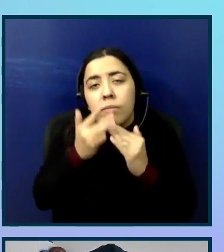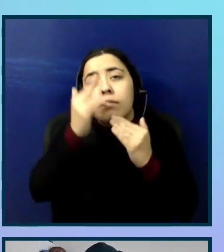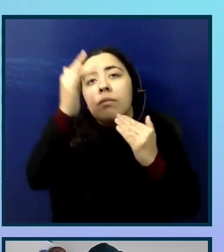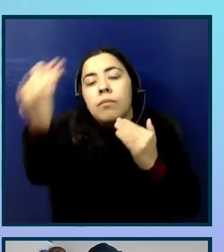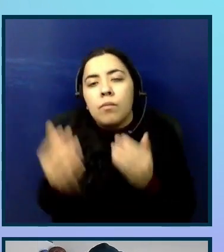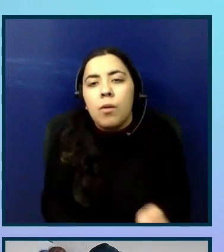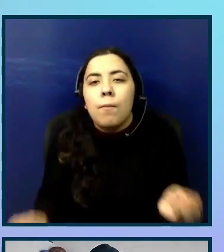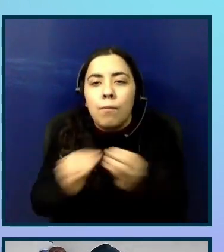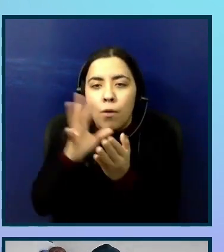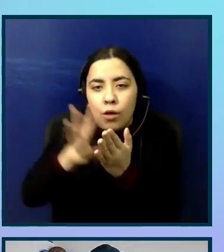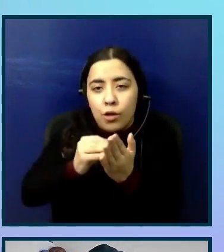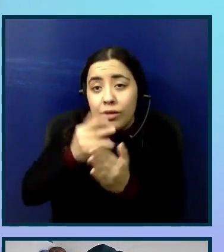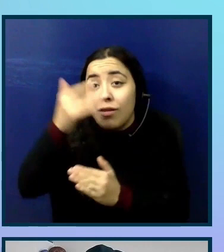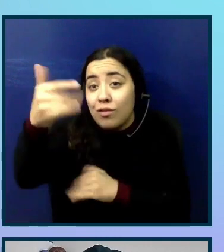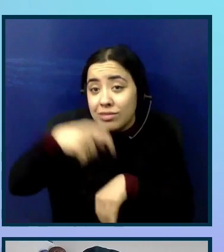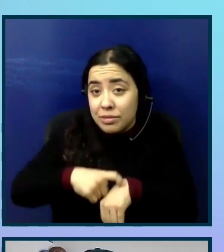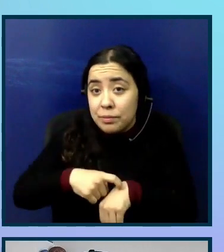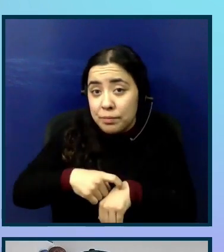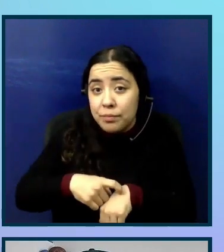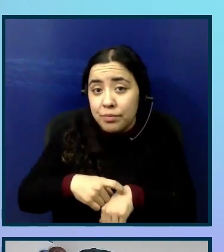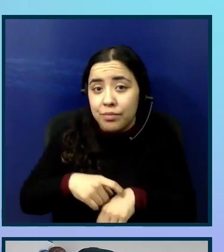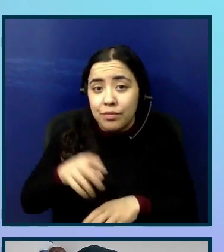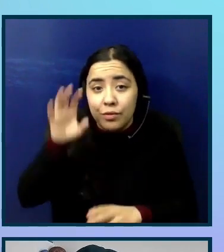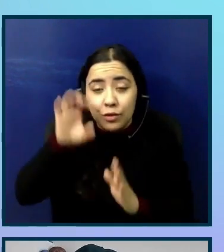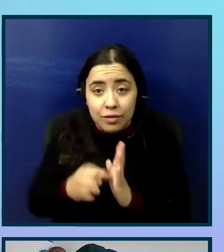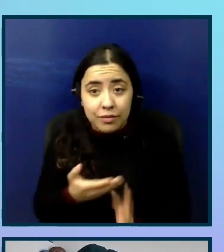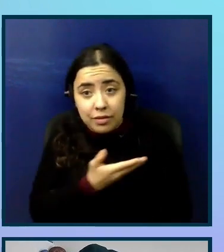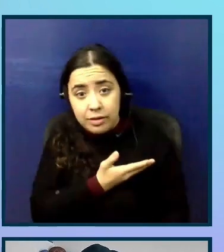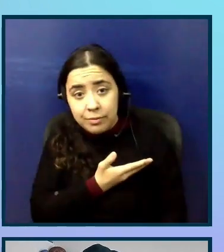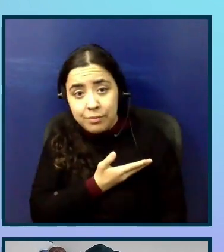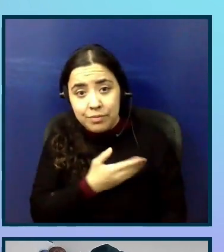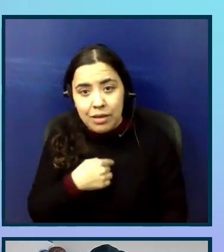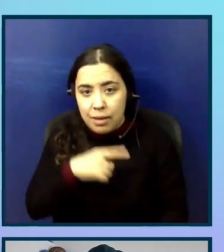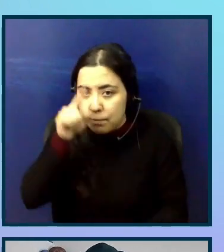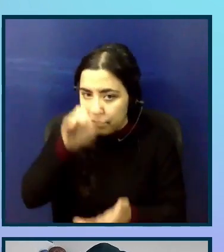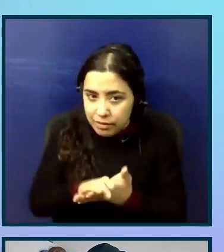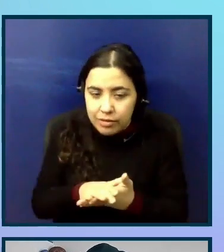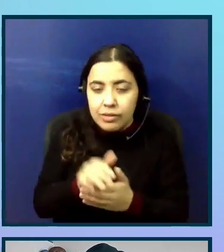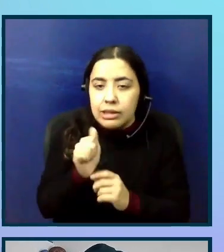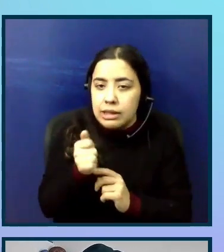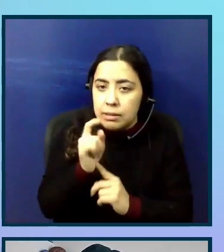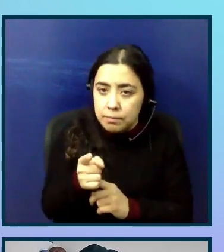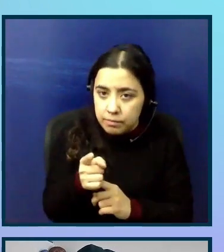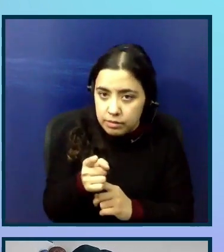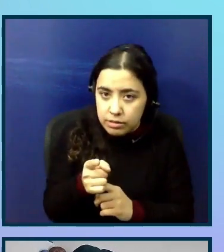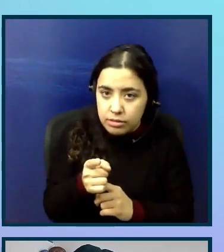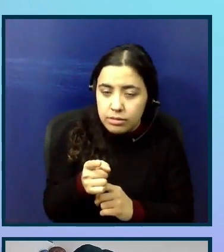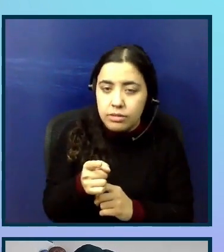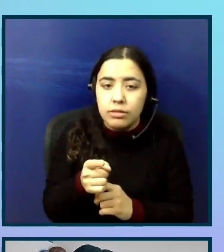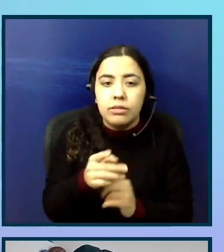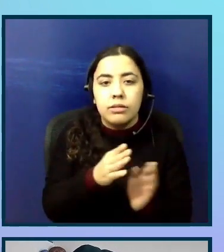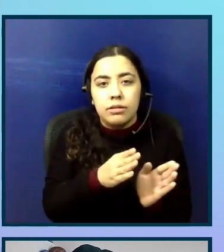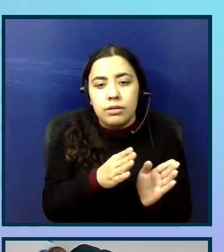Have a graphic up here. And I am a true believer in this and I've seen it work. 10 minutes will turn to 20.